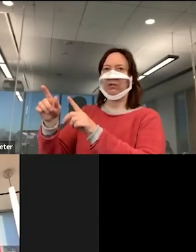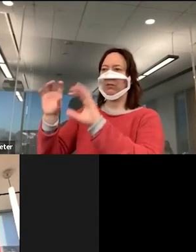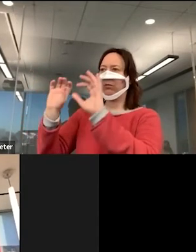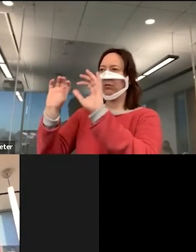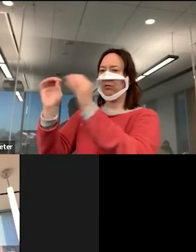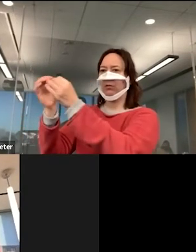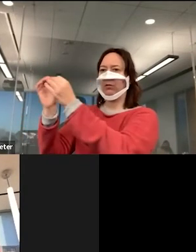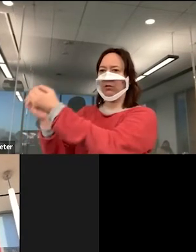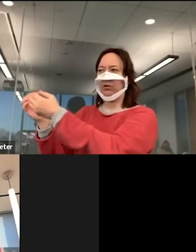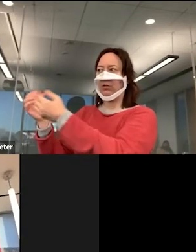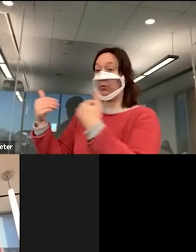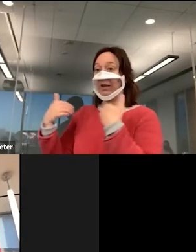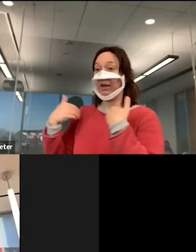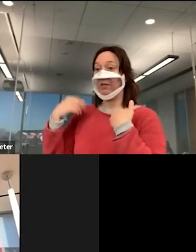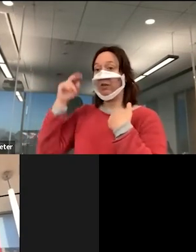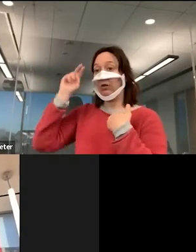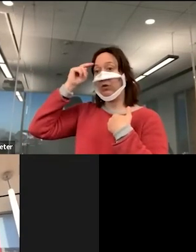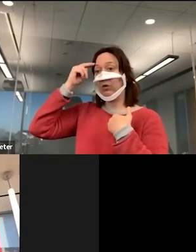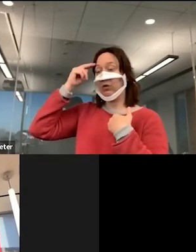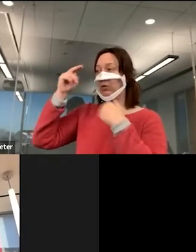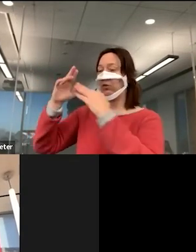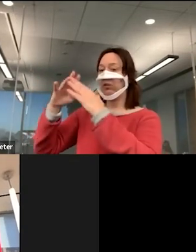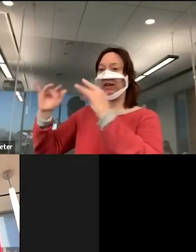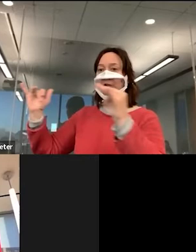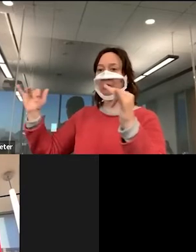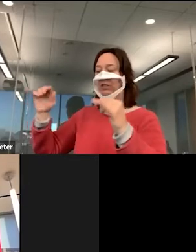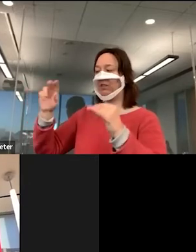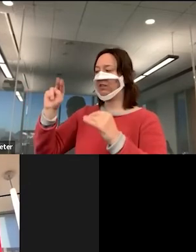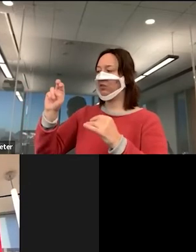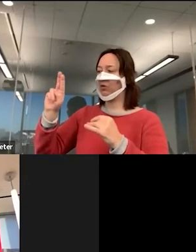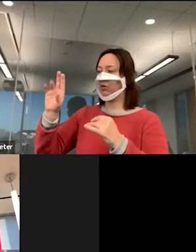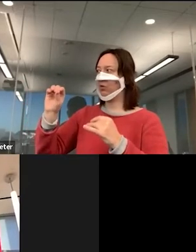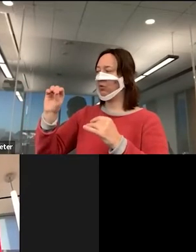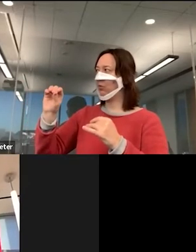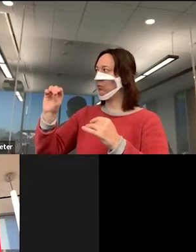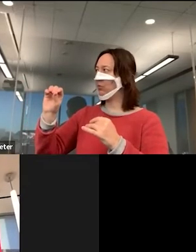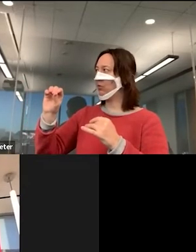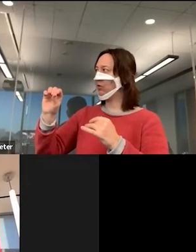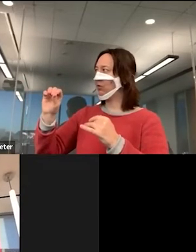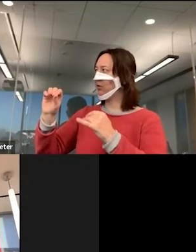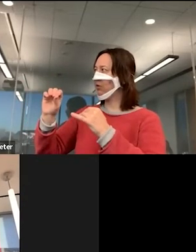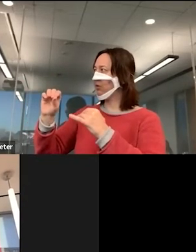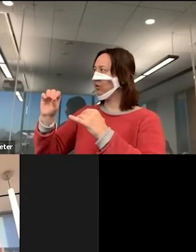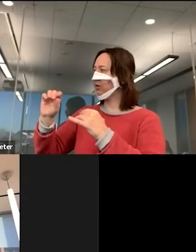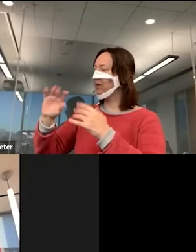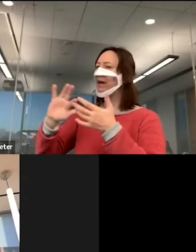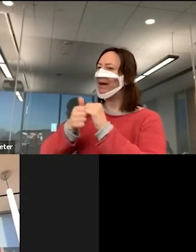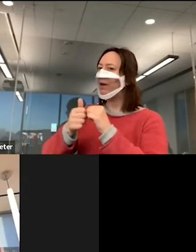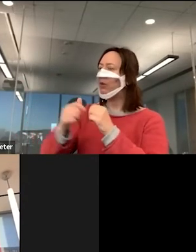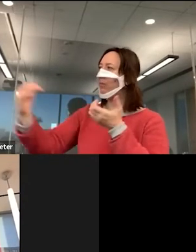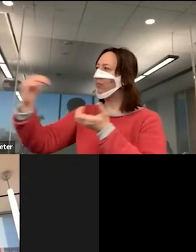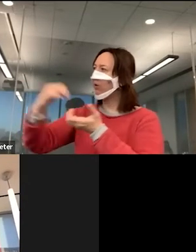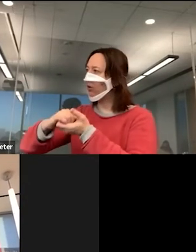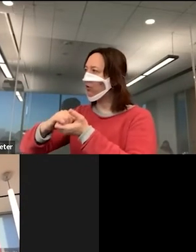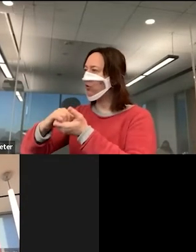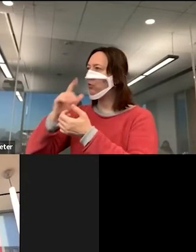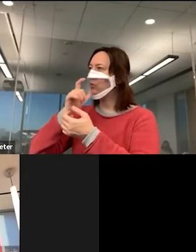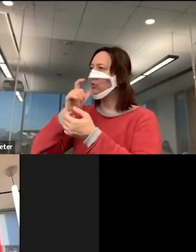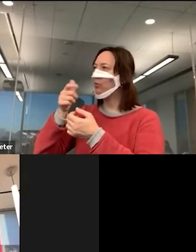partner with the co-ops the co-op the employers to hire more people who are narrowed for us